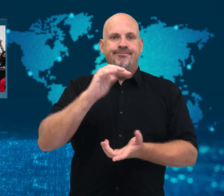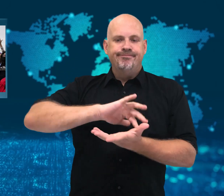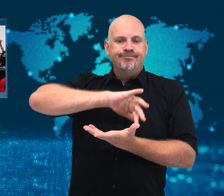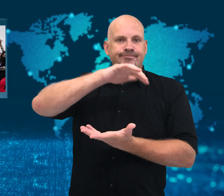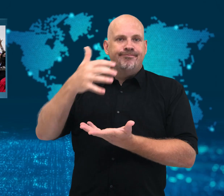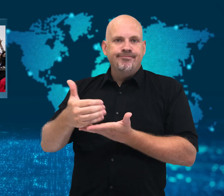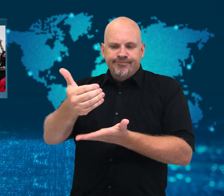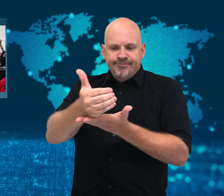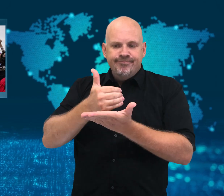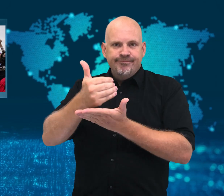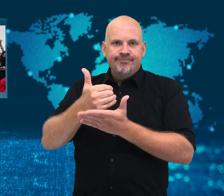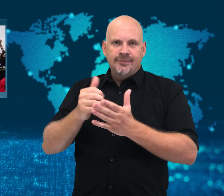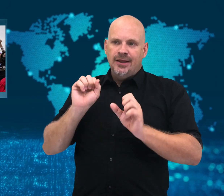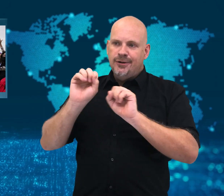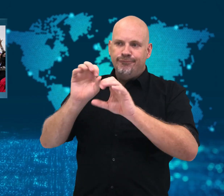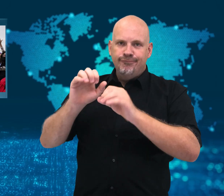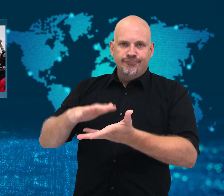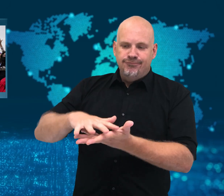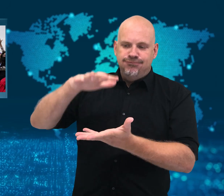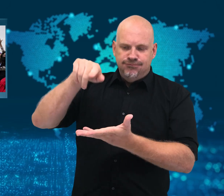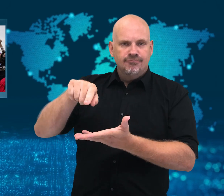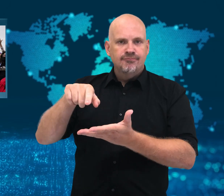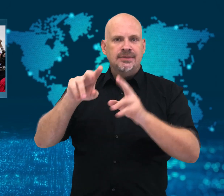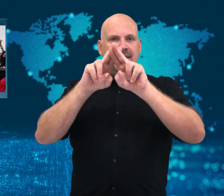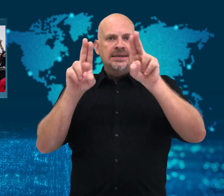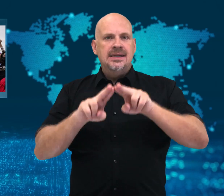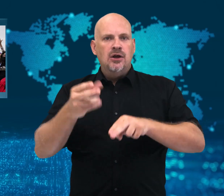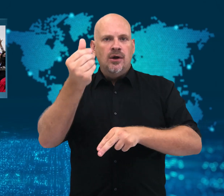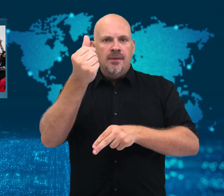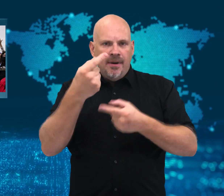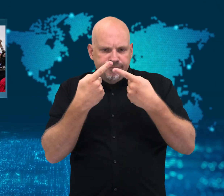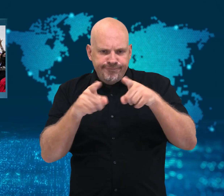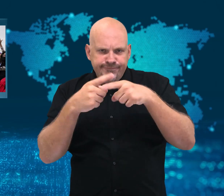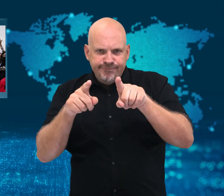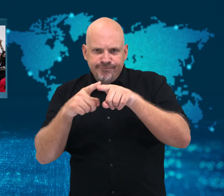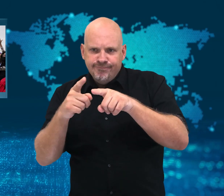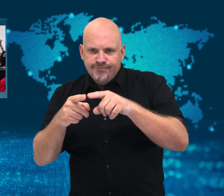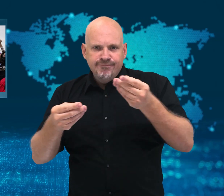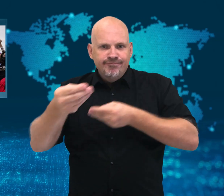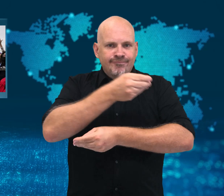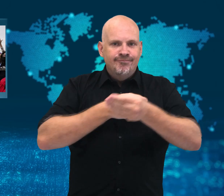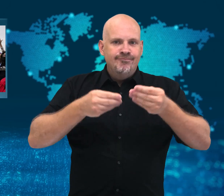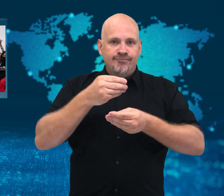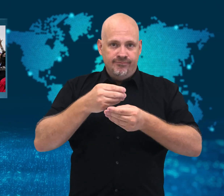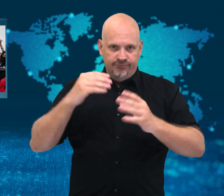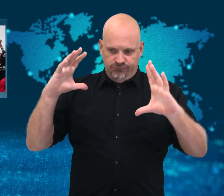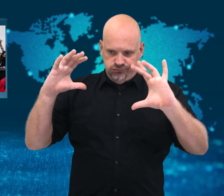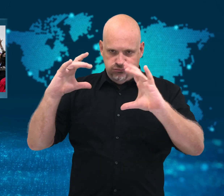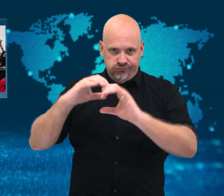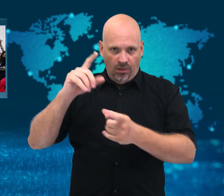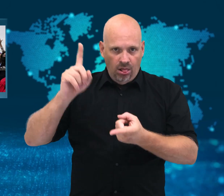so it cannot buy goods from other countries.